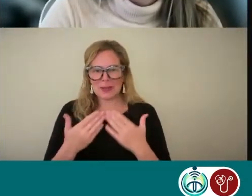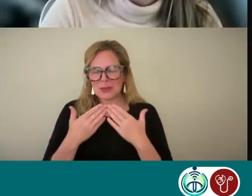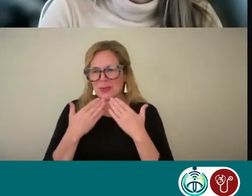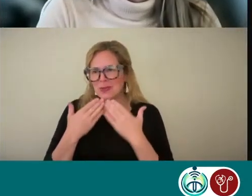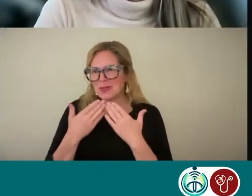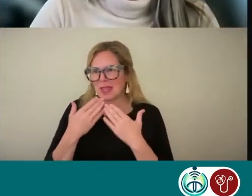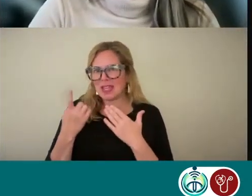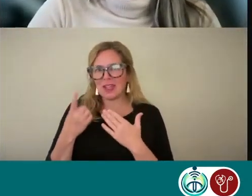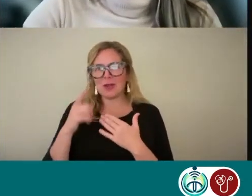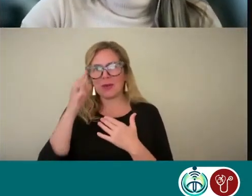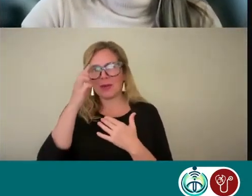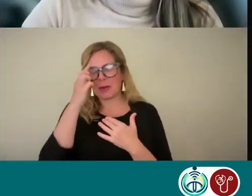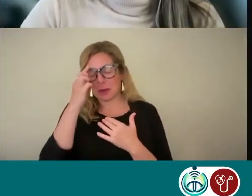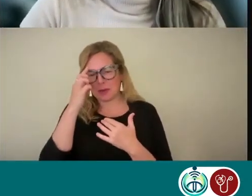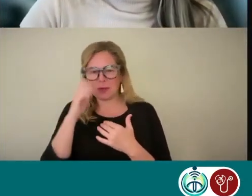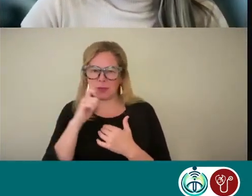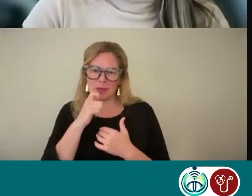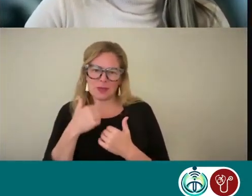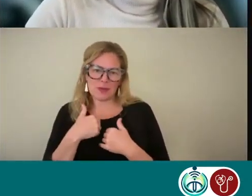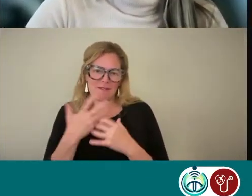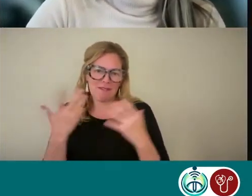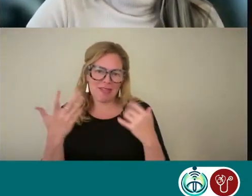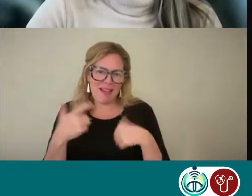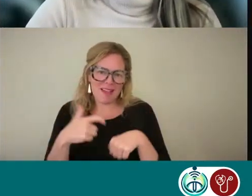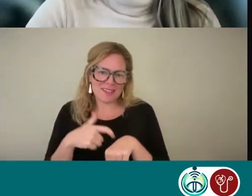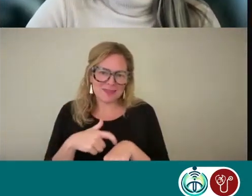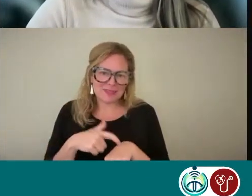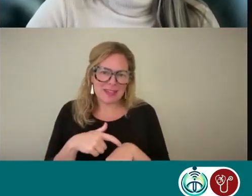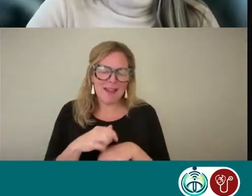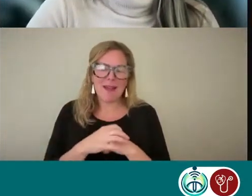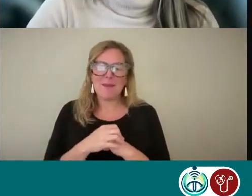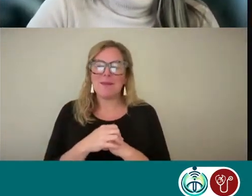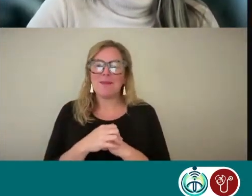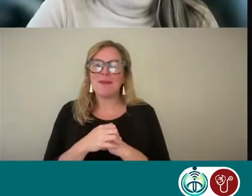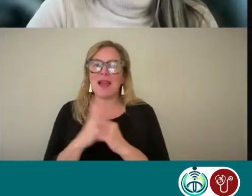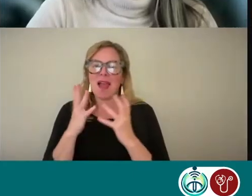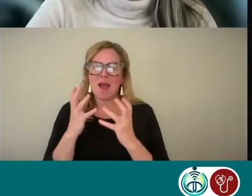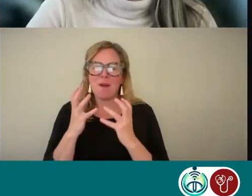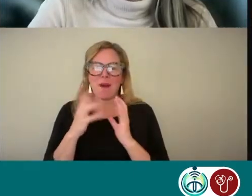don't have a lot of time, I think we have to go. I do wanna point that in the slide here, there